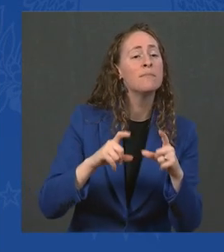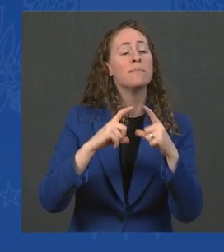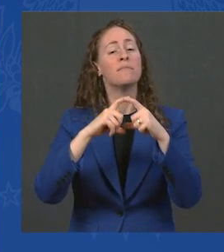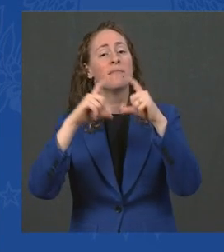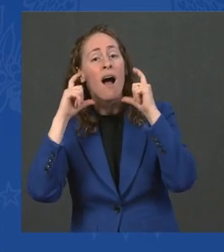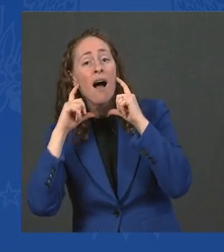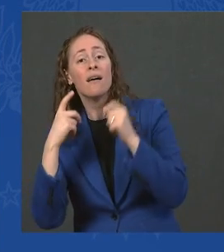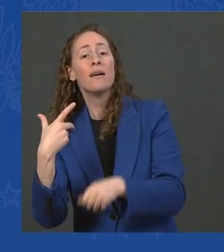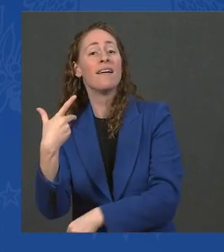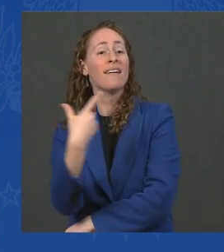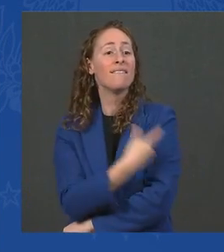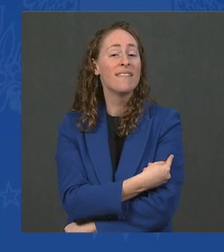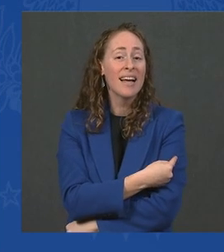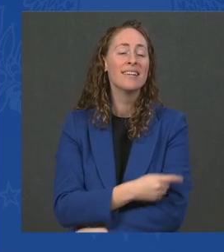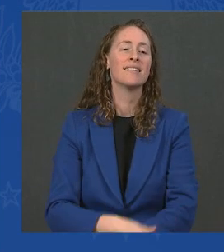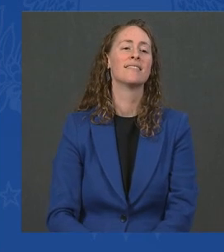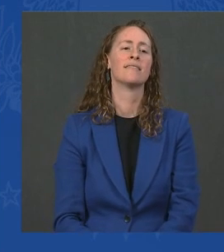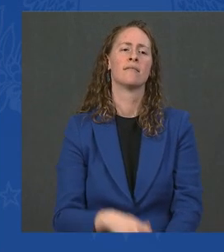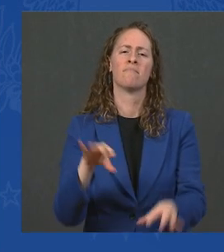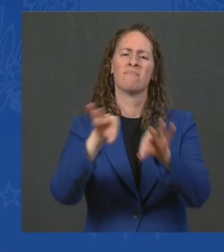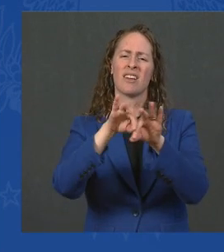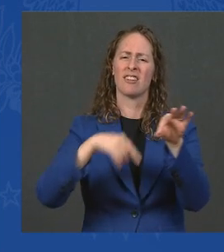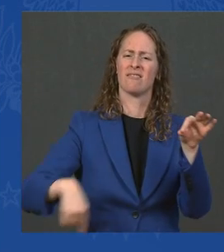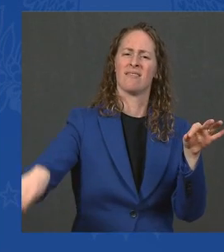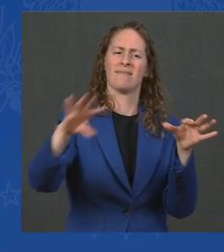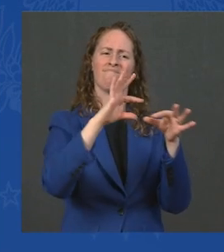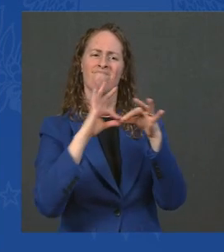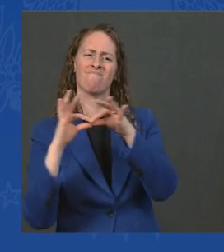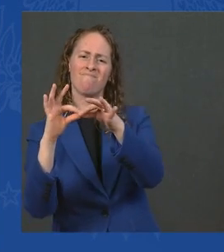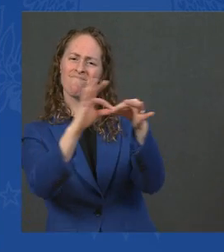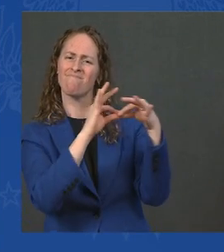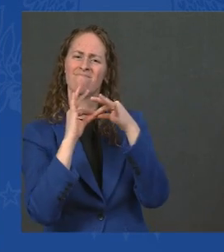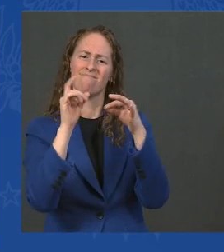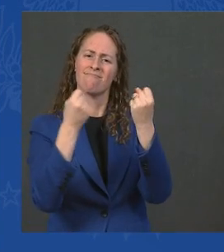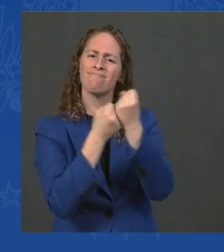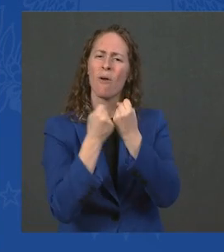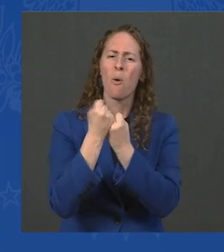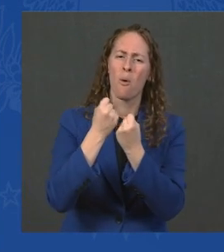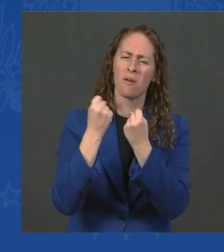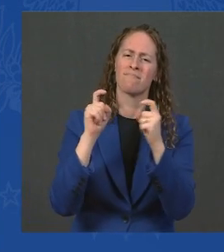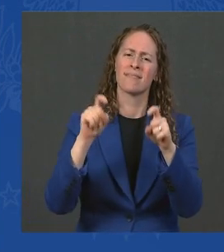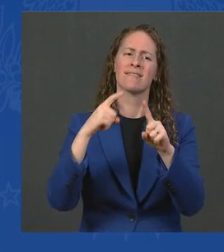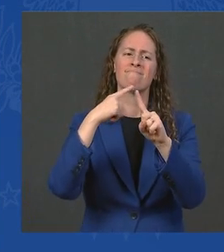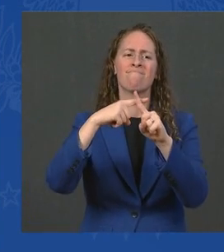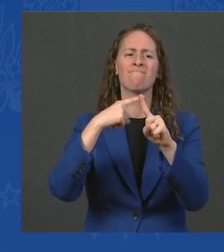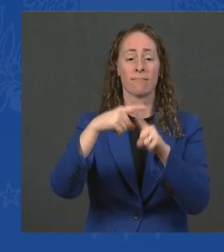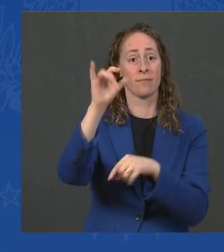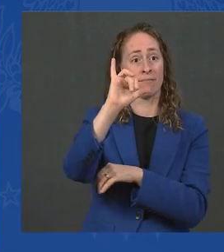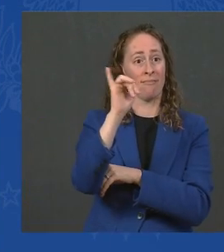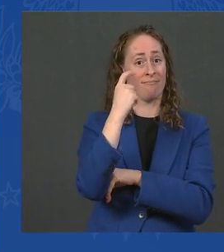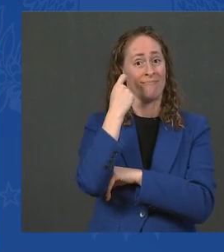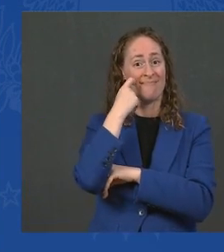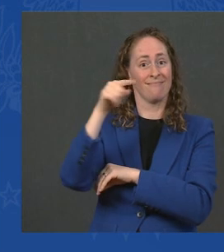It means working together and looking out for each other, like they teach you in school. We can look out for each other.